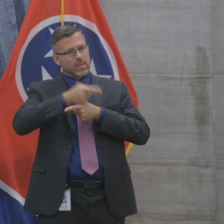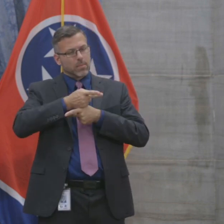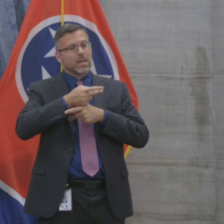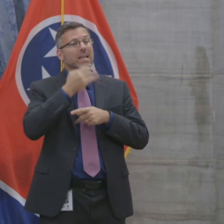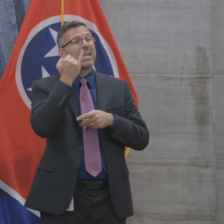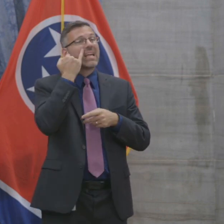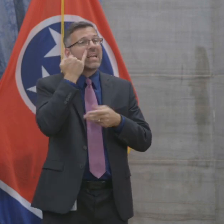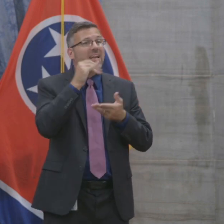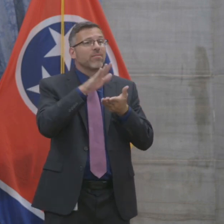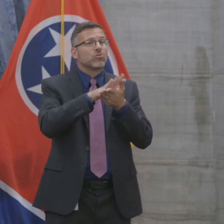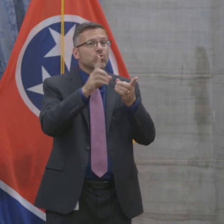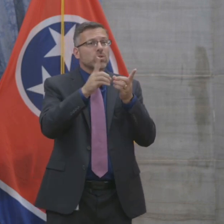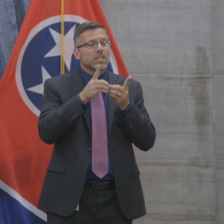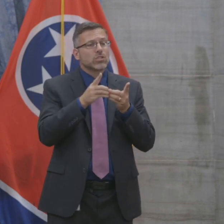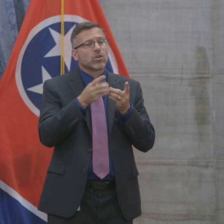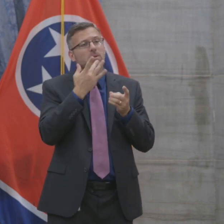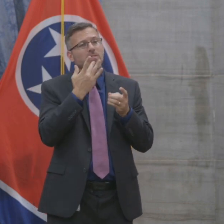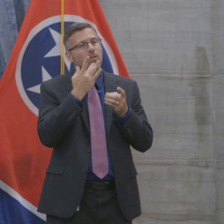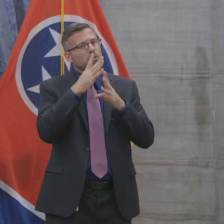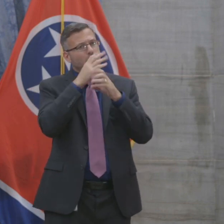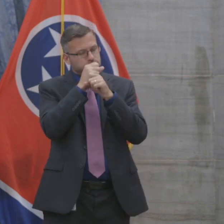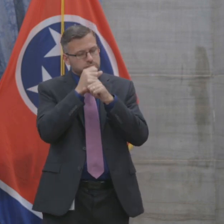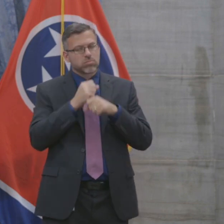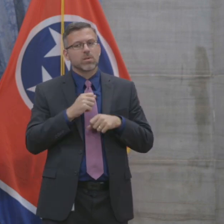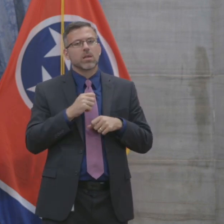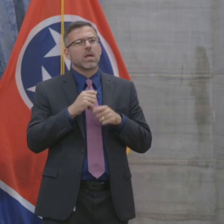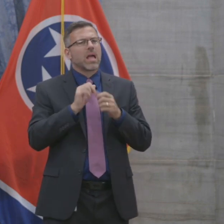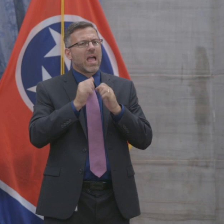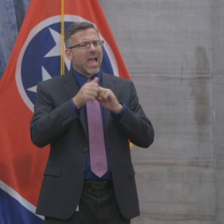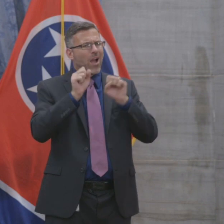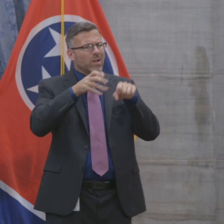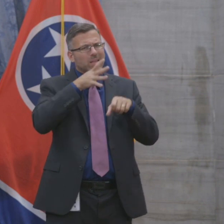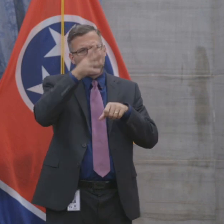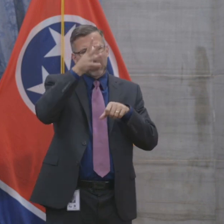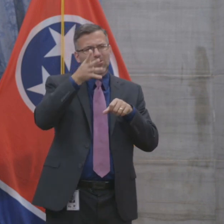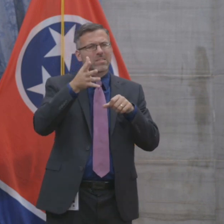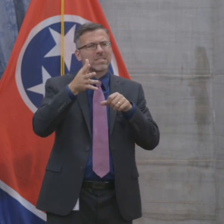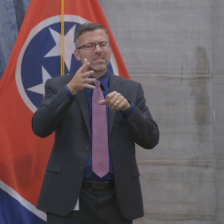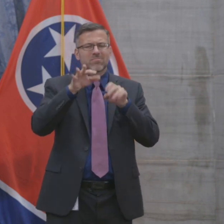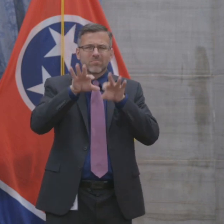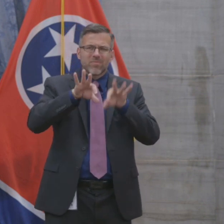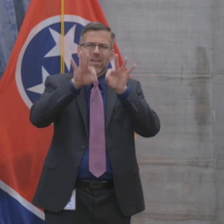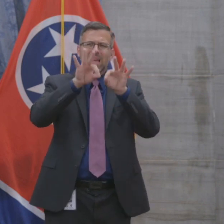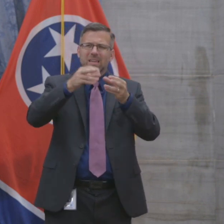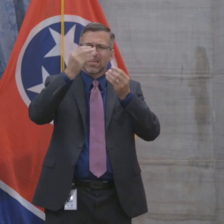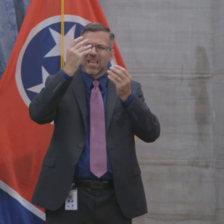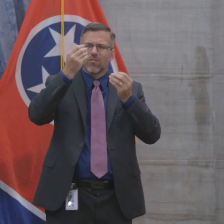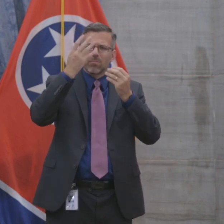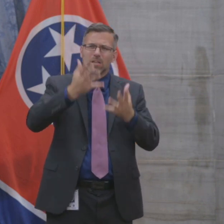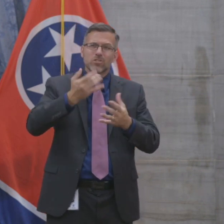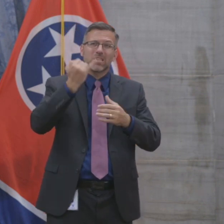And so that's why we're working for it. So people can have as much information as possible to make the right decisions.